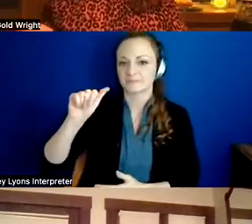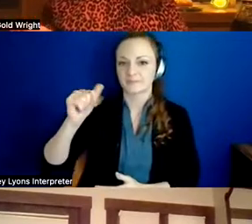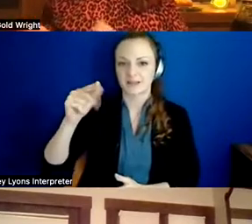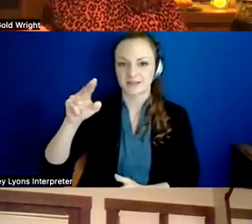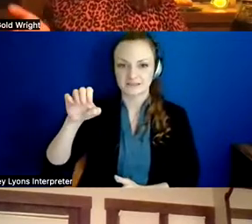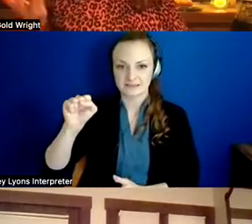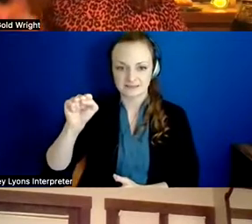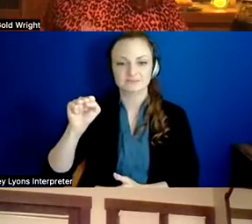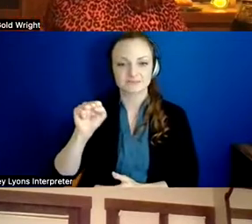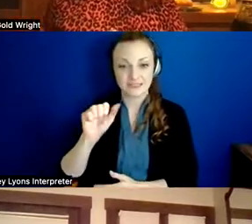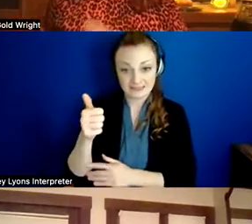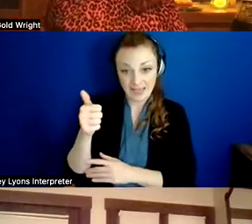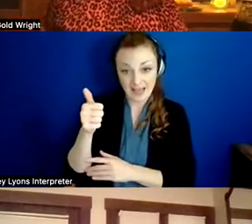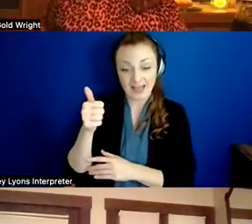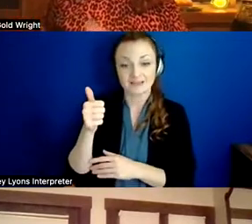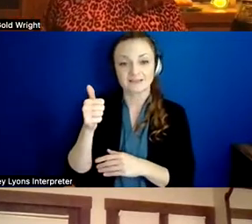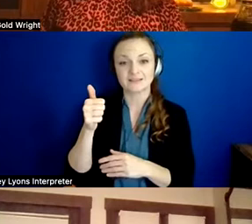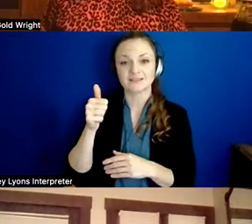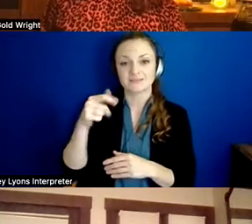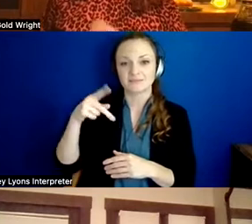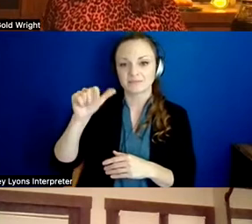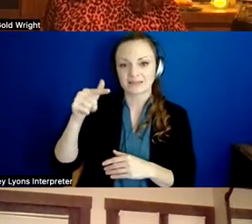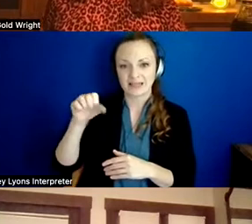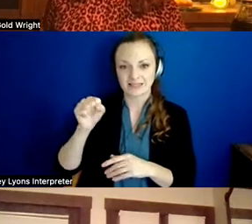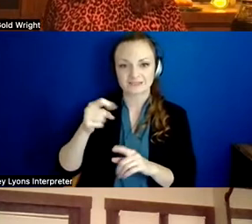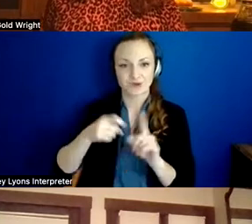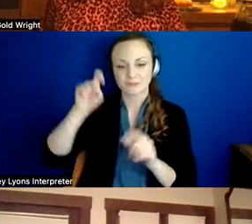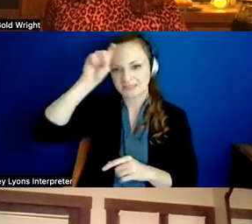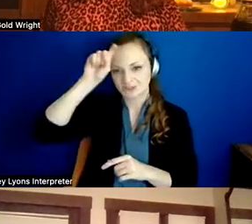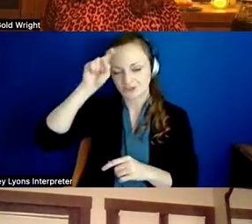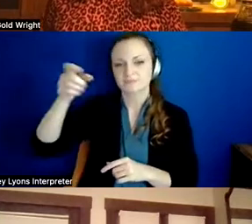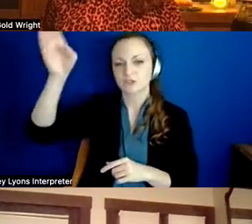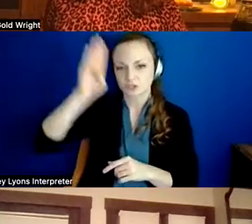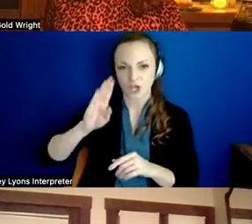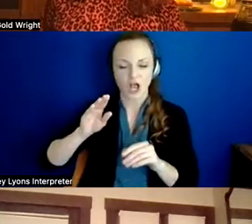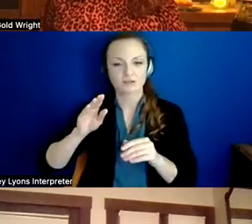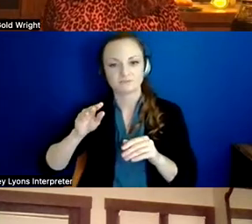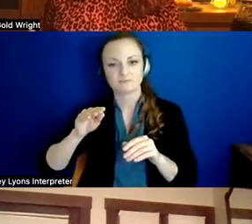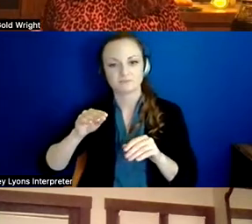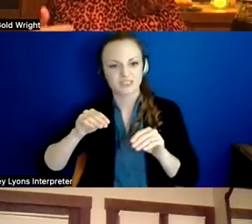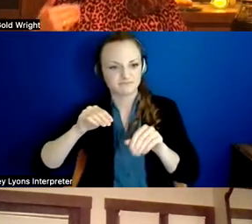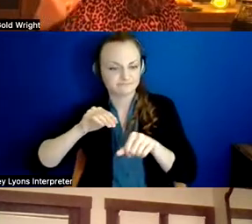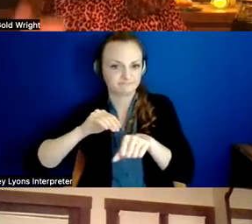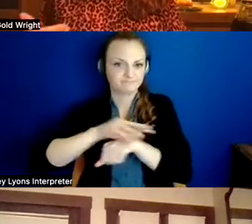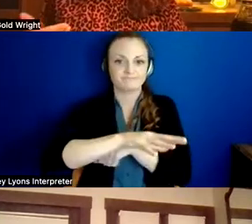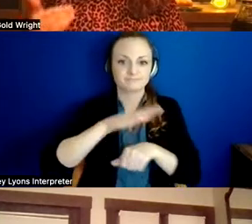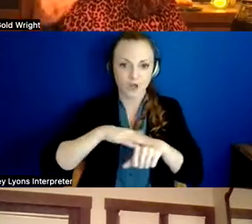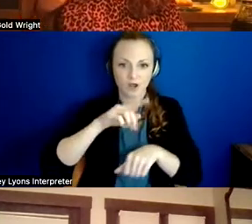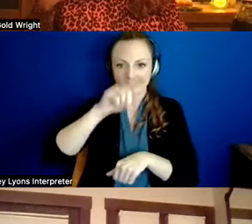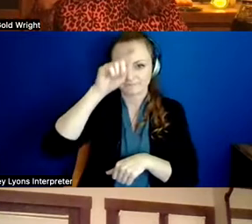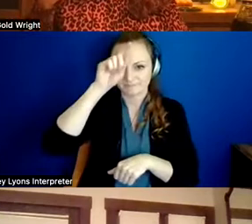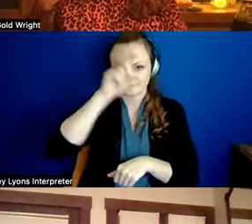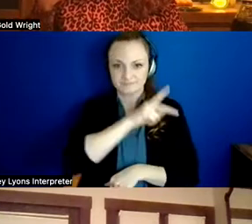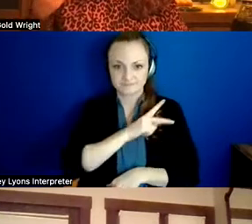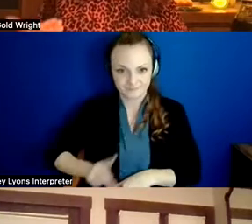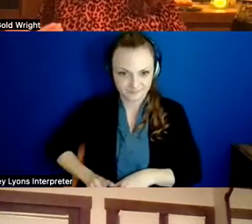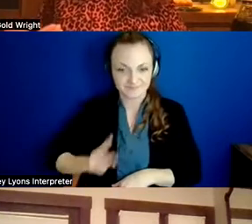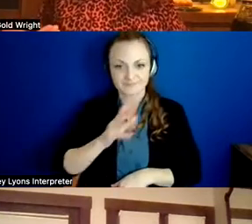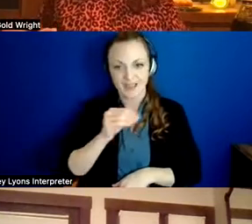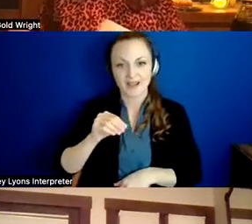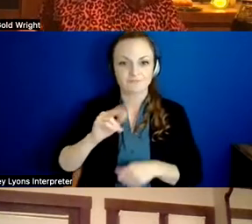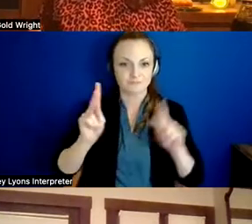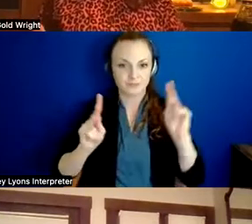that God brings upon Pharaoh and the Egyptians, when they keep people enslaved, and they keep